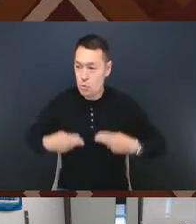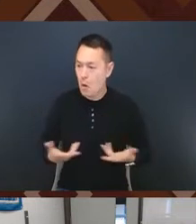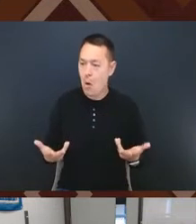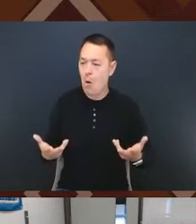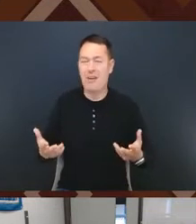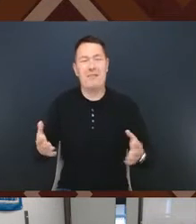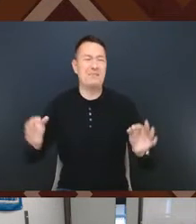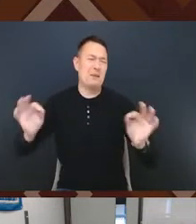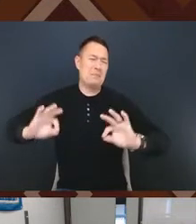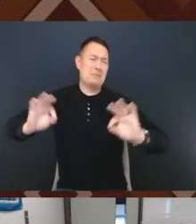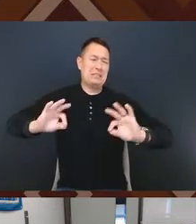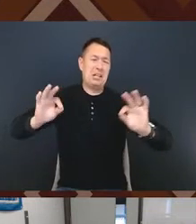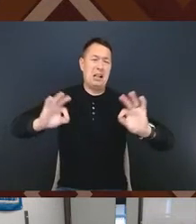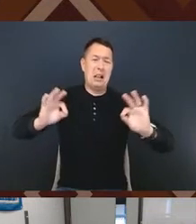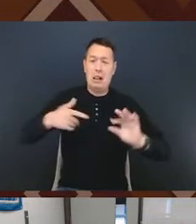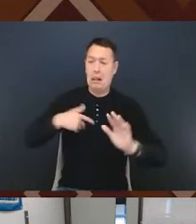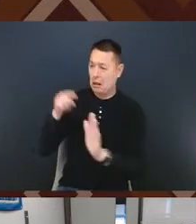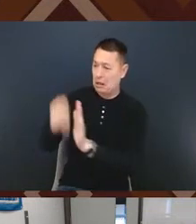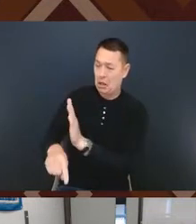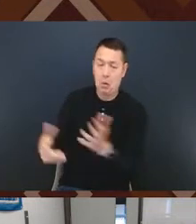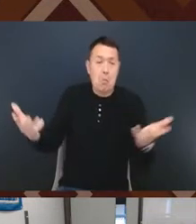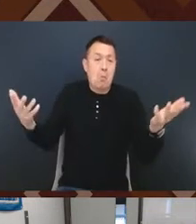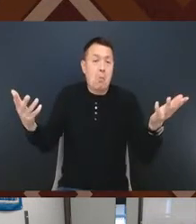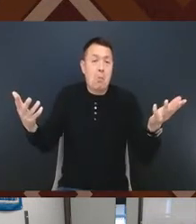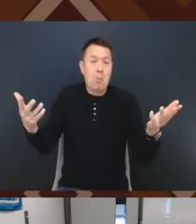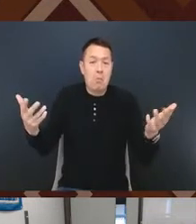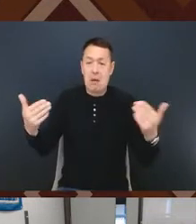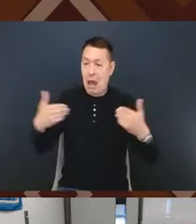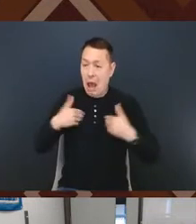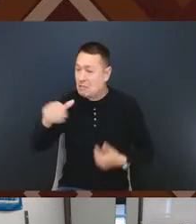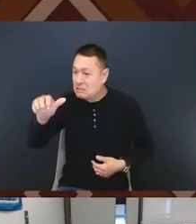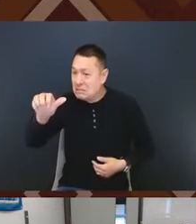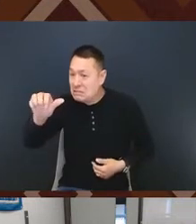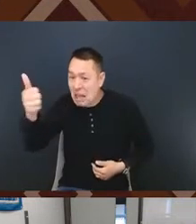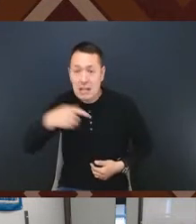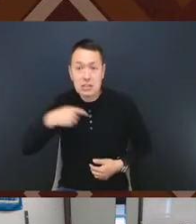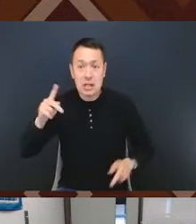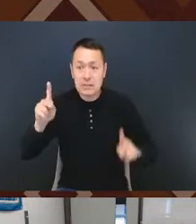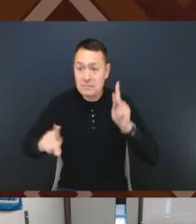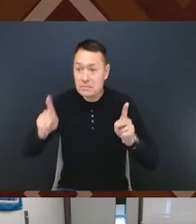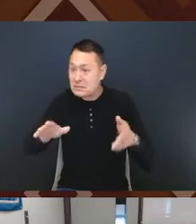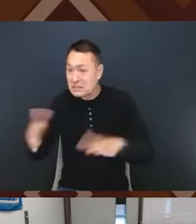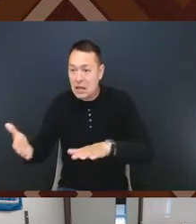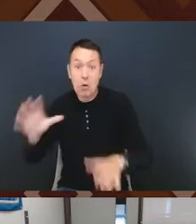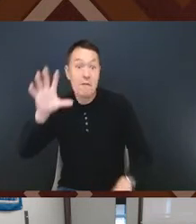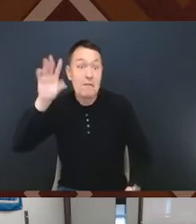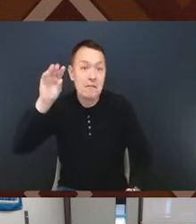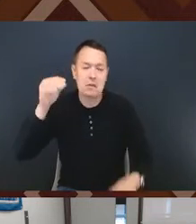What's the difference if there's ten dead or 50 or so forth? Well, I